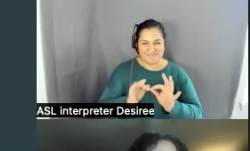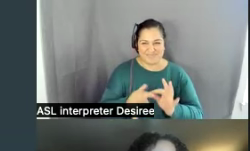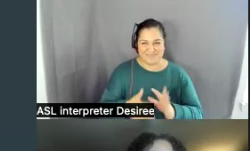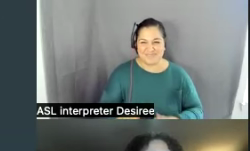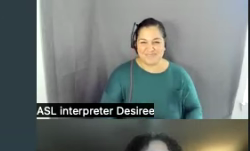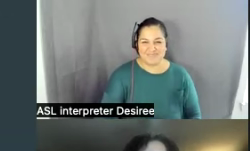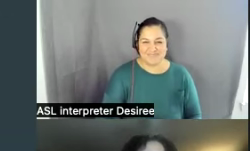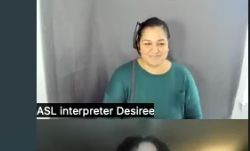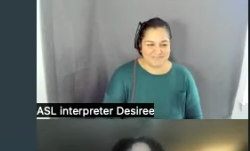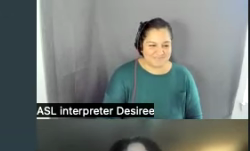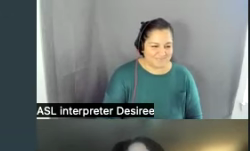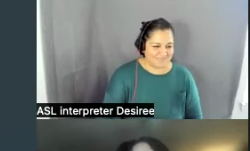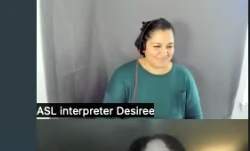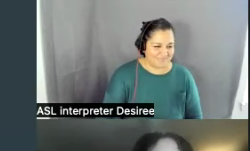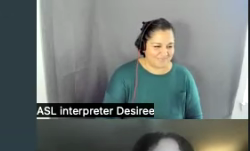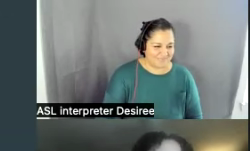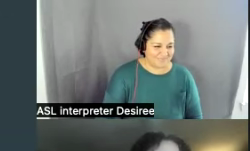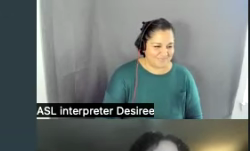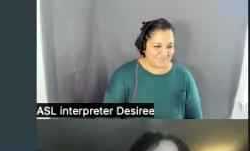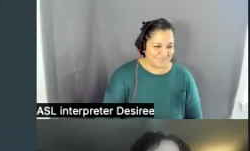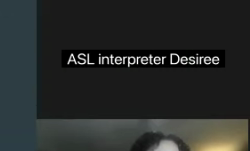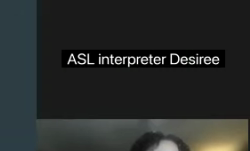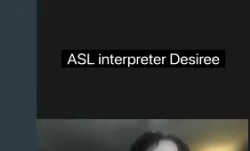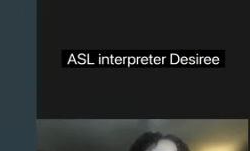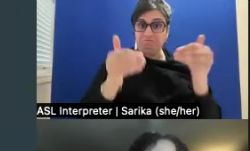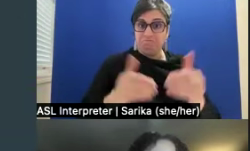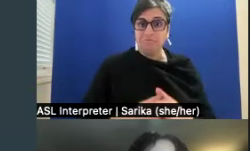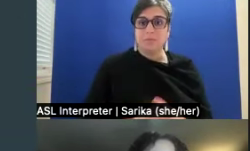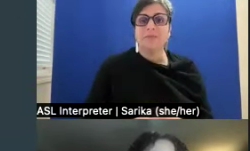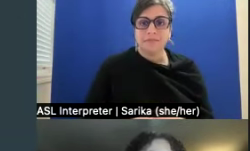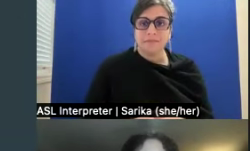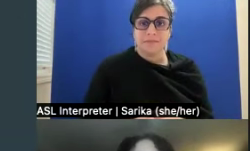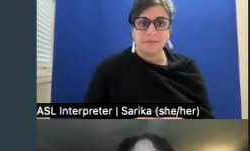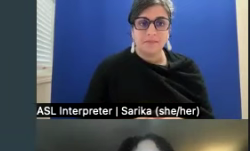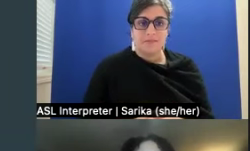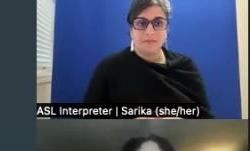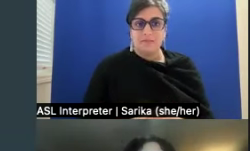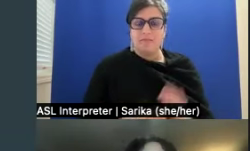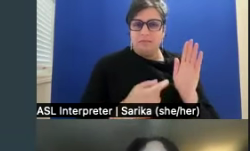Okay. We can we can go on. So, this next couple of slides